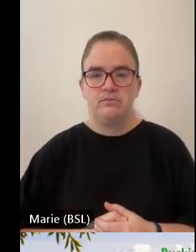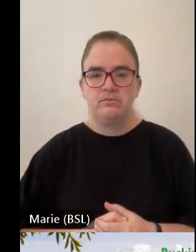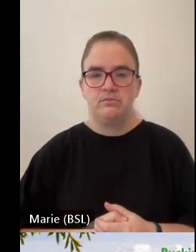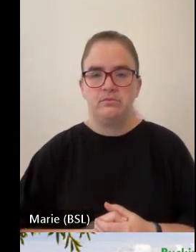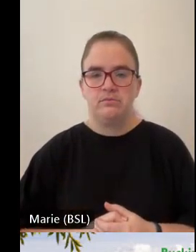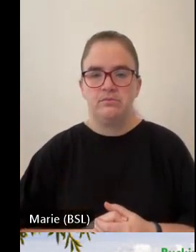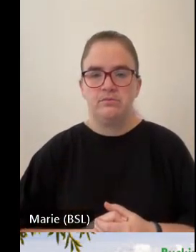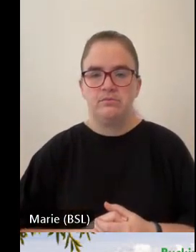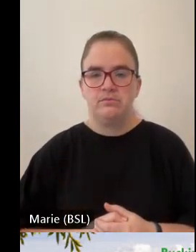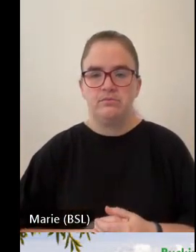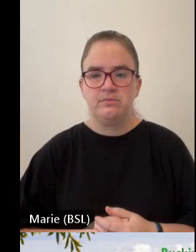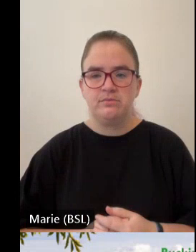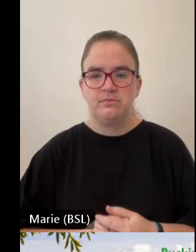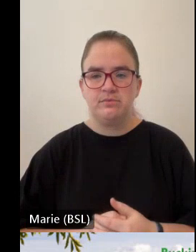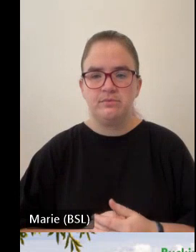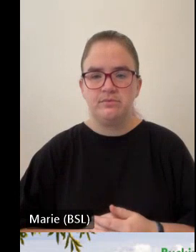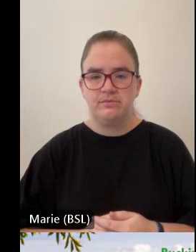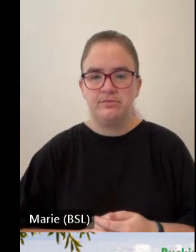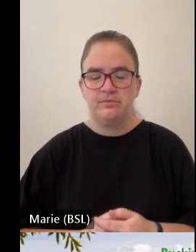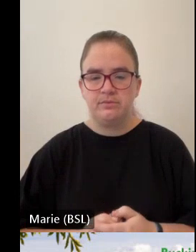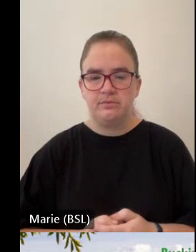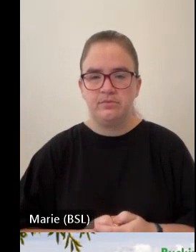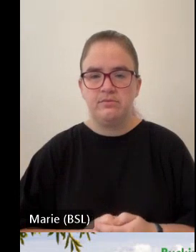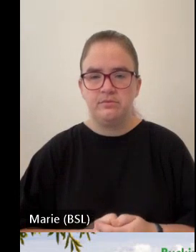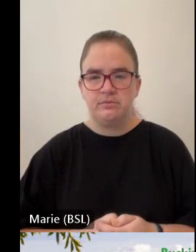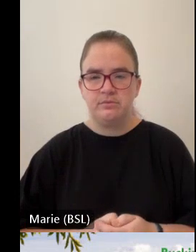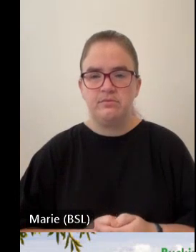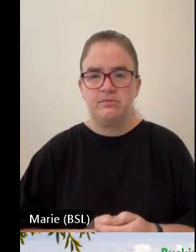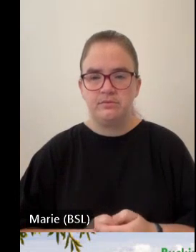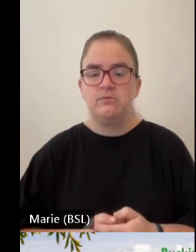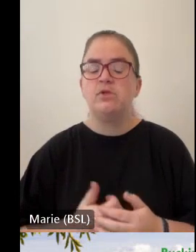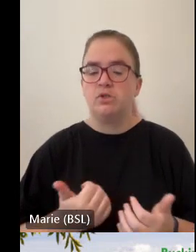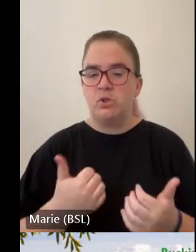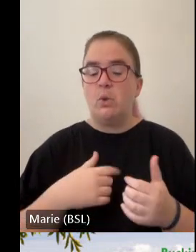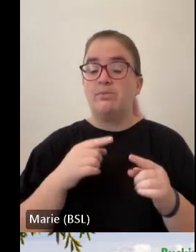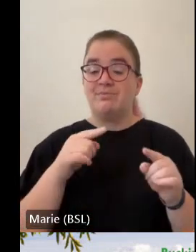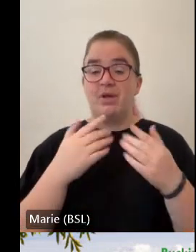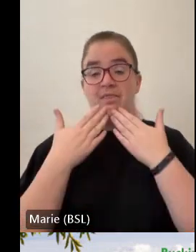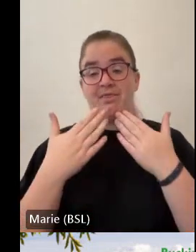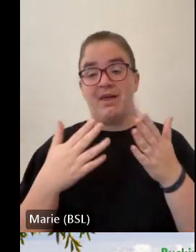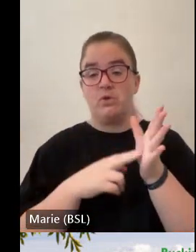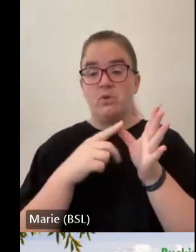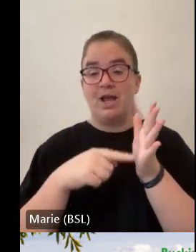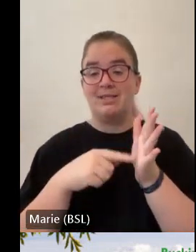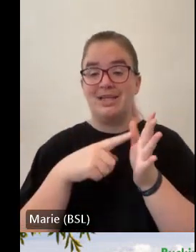and as such that we've covered, yeah. Lovely. So you'll get that information. Yeah. Lovely. Thank you, Natalie. So you'll get that information via an email.